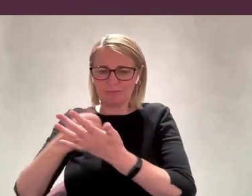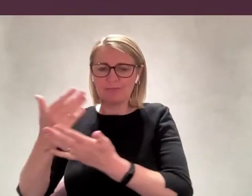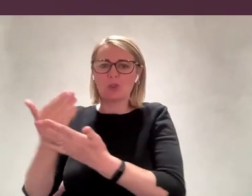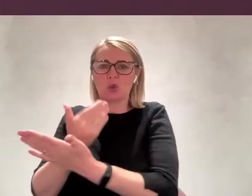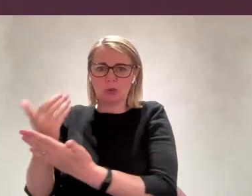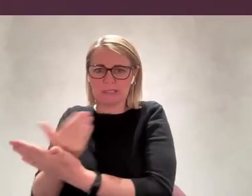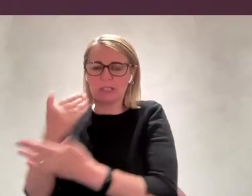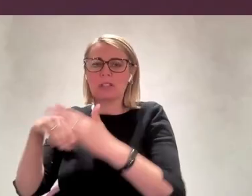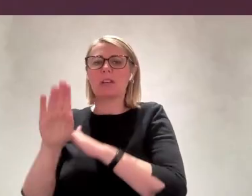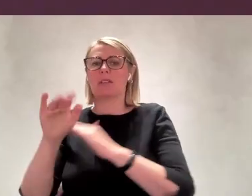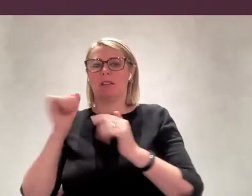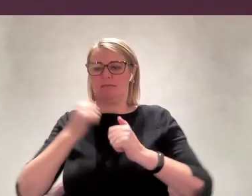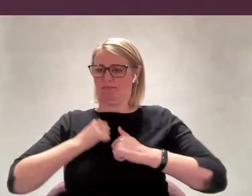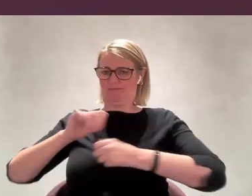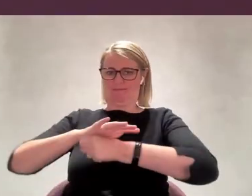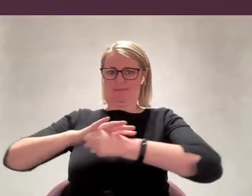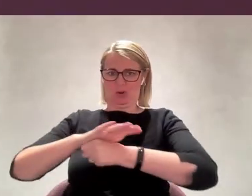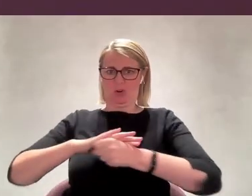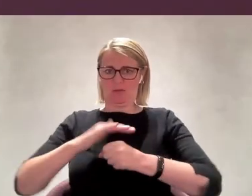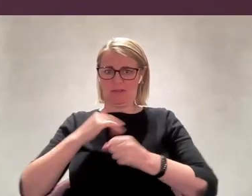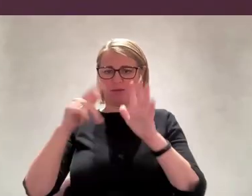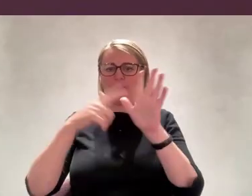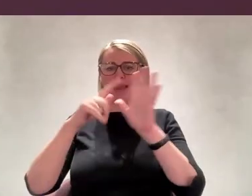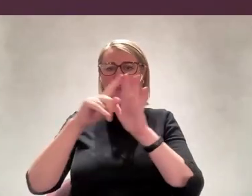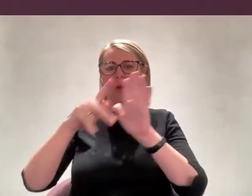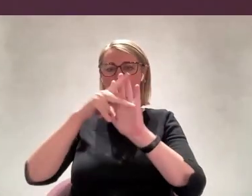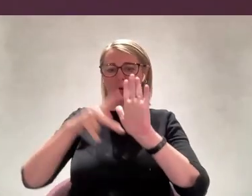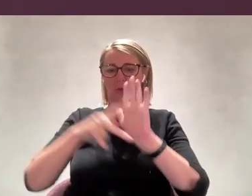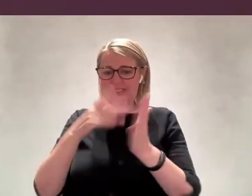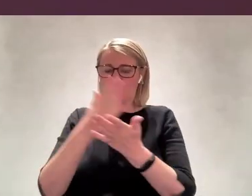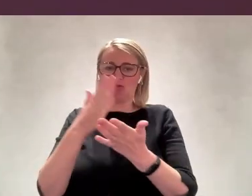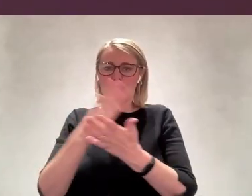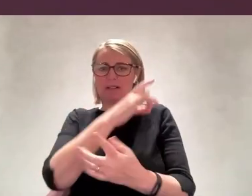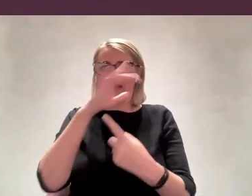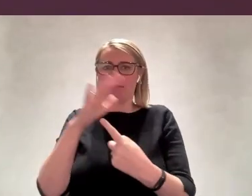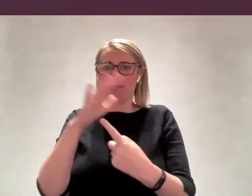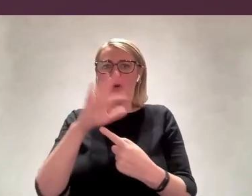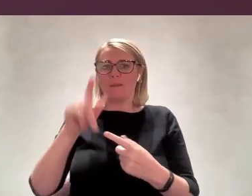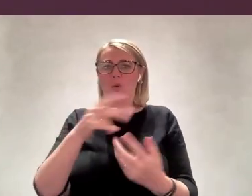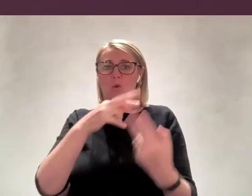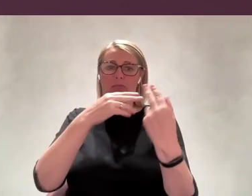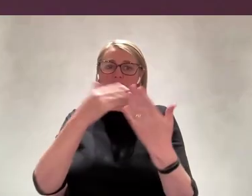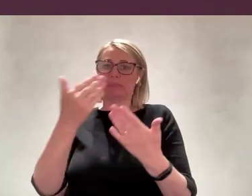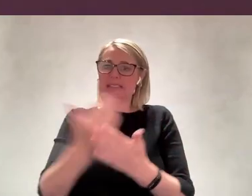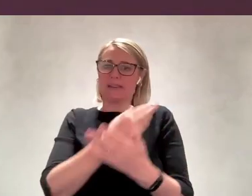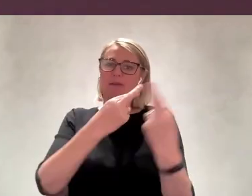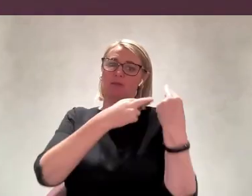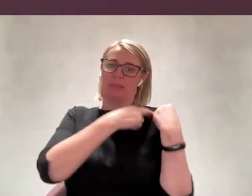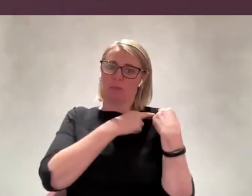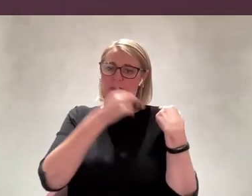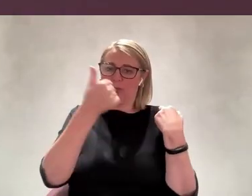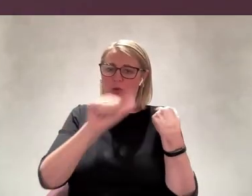And the focus of the work that my team does in the AI policy is really on supporting safe and responsible use across